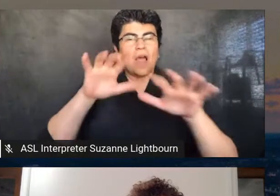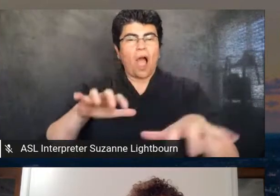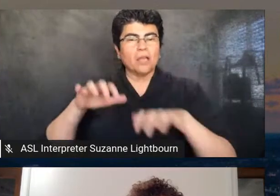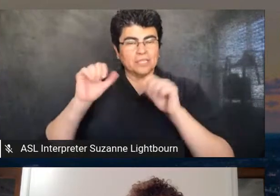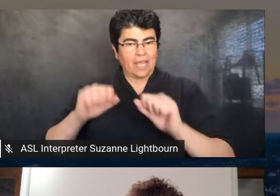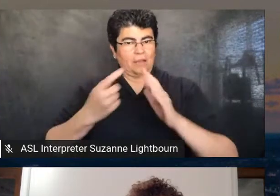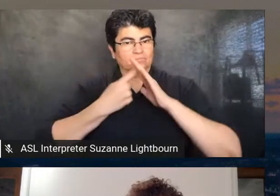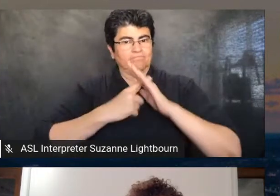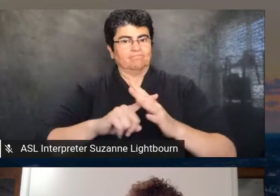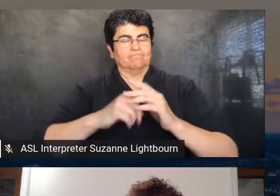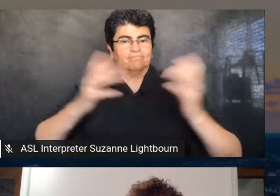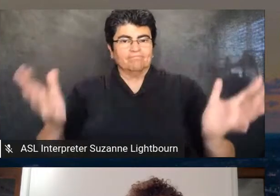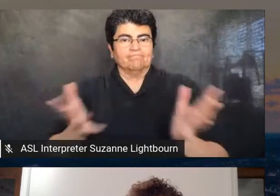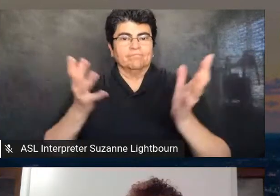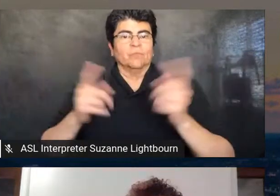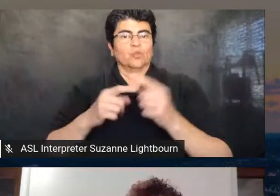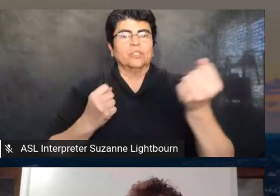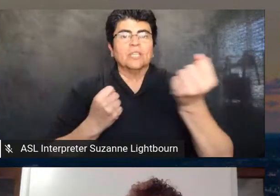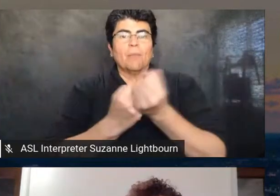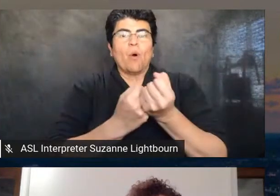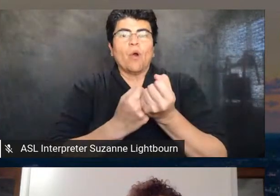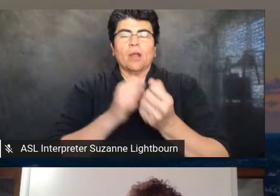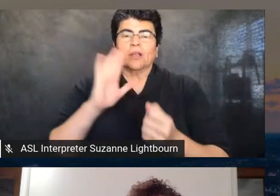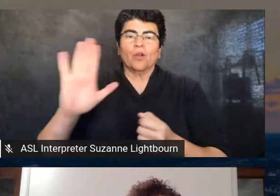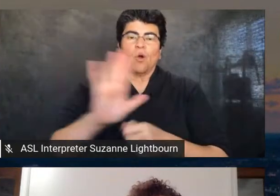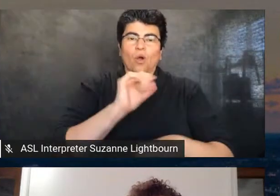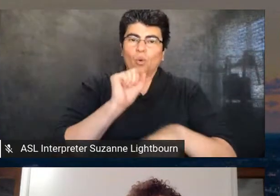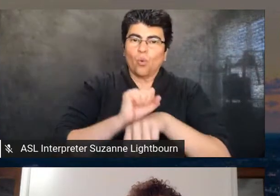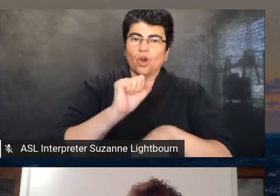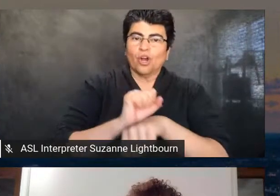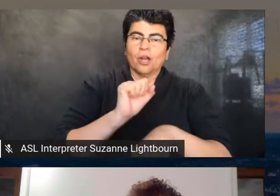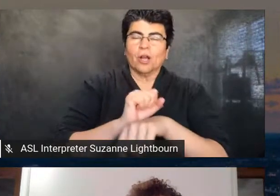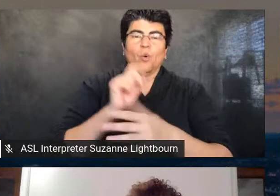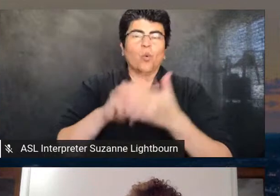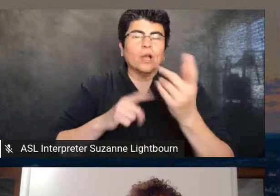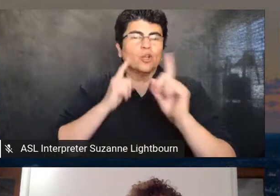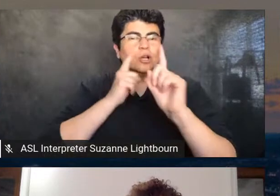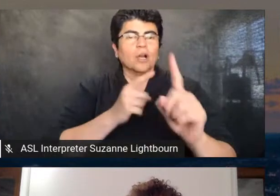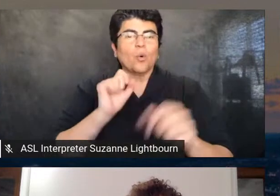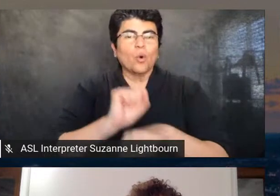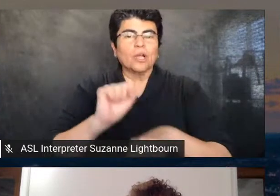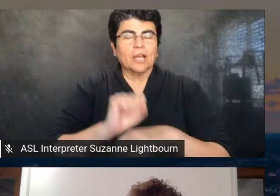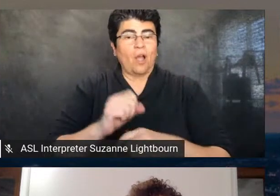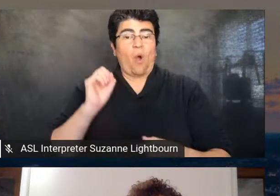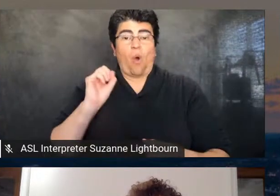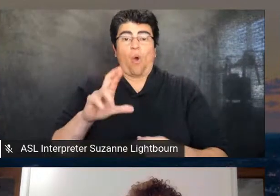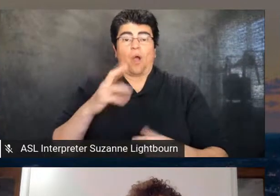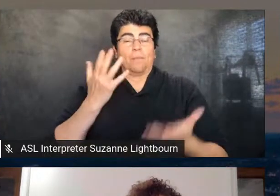to support the work you guys are working on, or how they can, at their own dining room tables